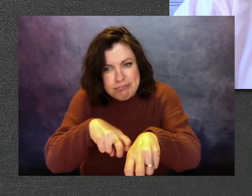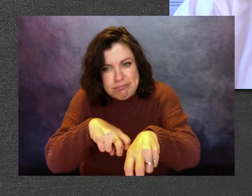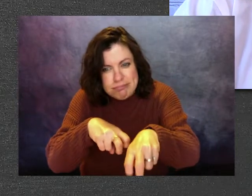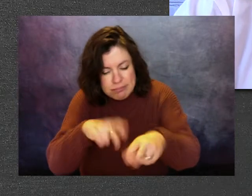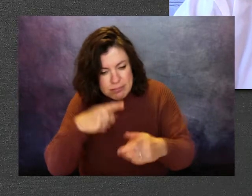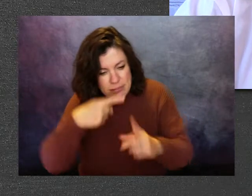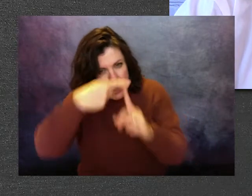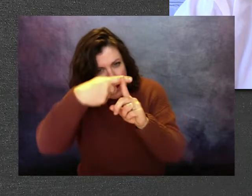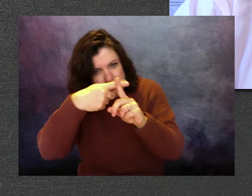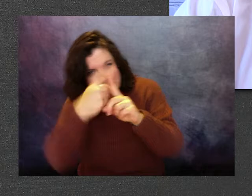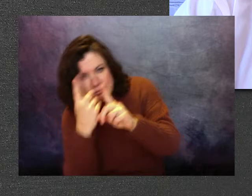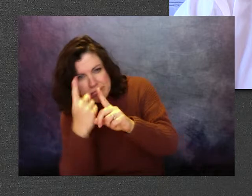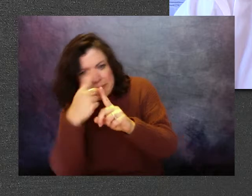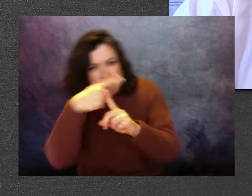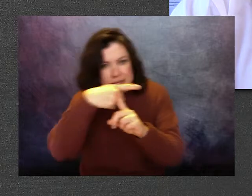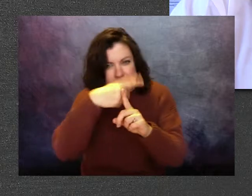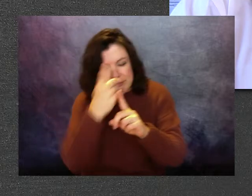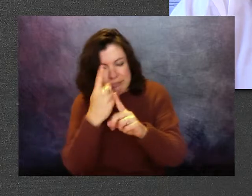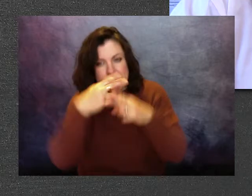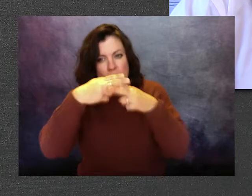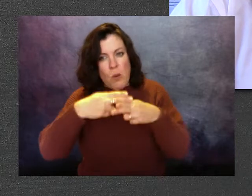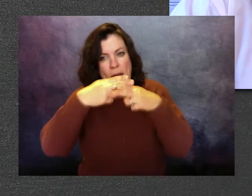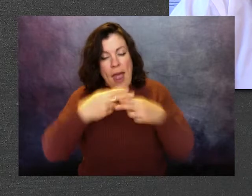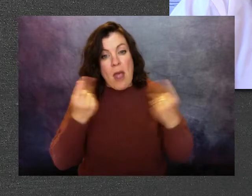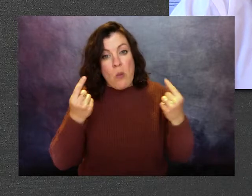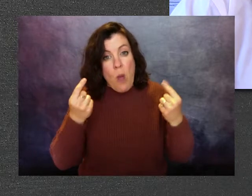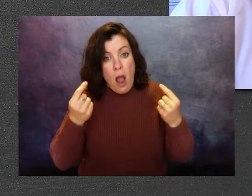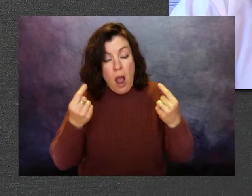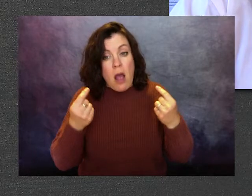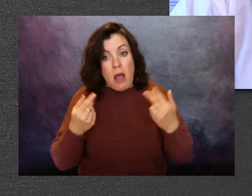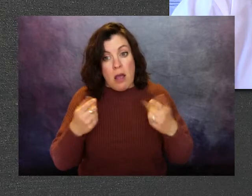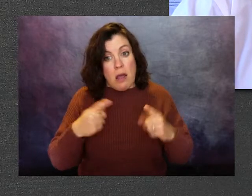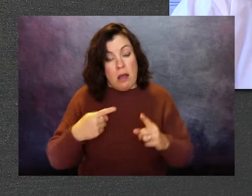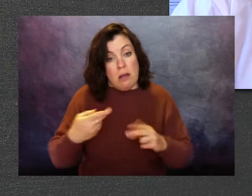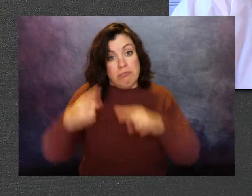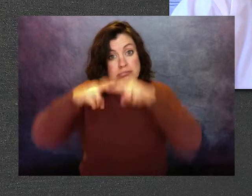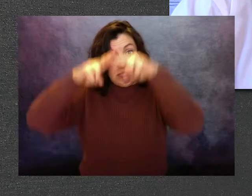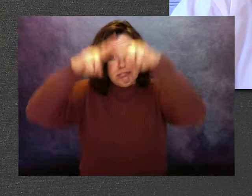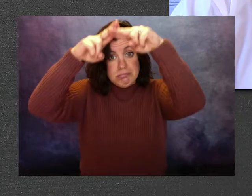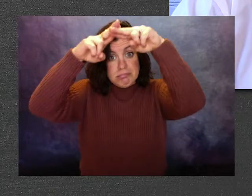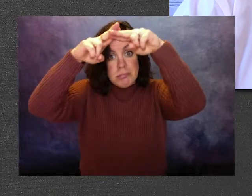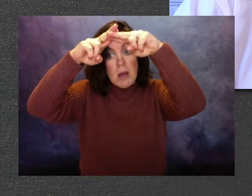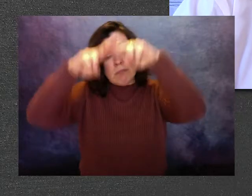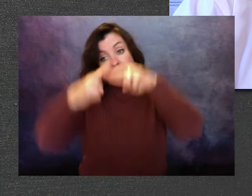has the animal been gaining weight or if they're at a healthy weight or if they're losing weight.